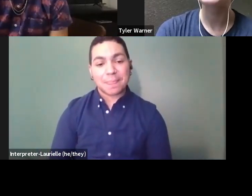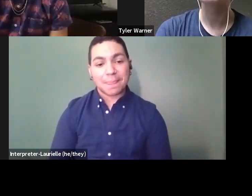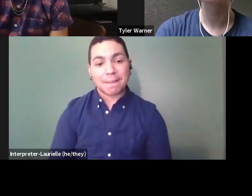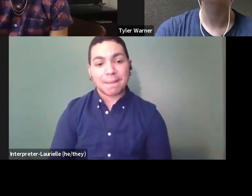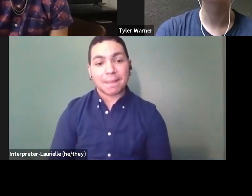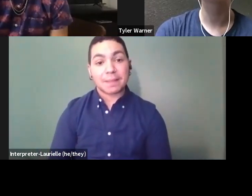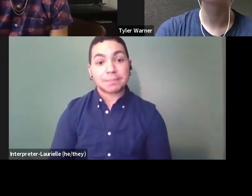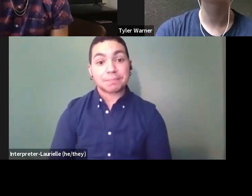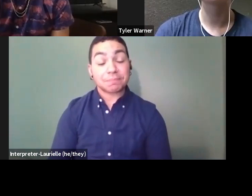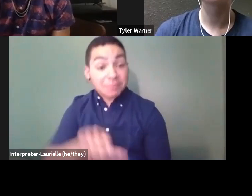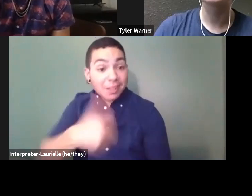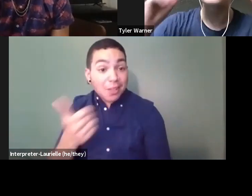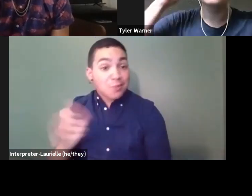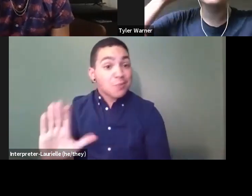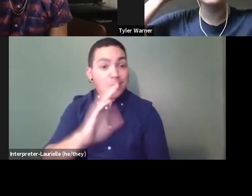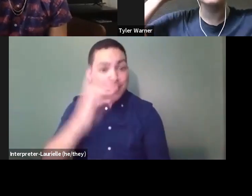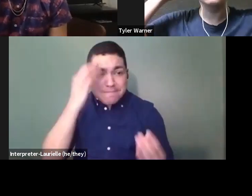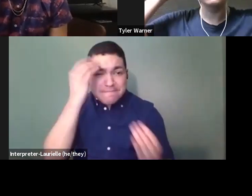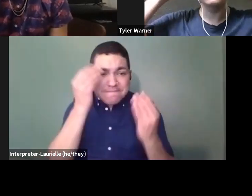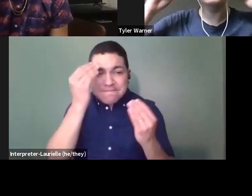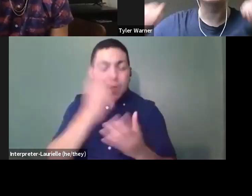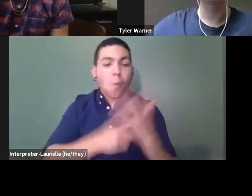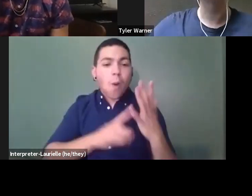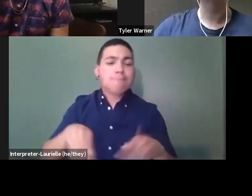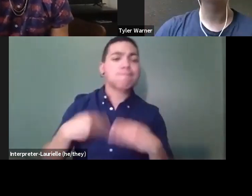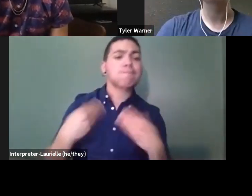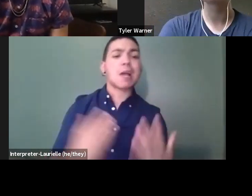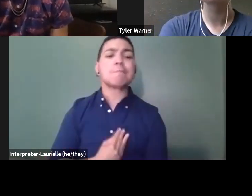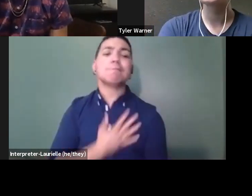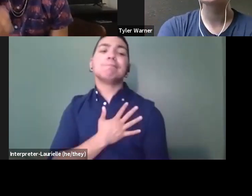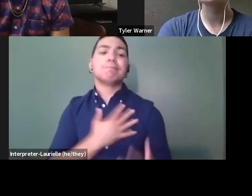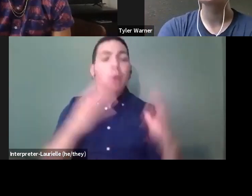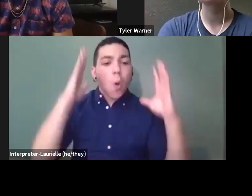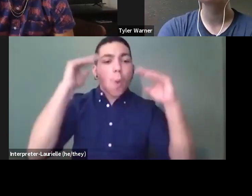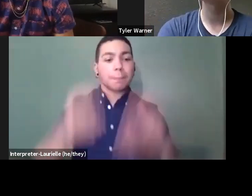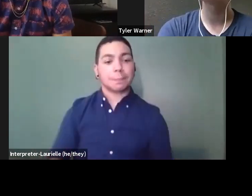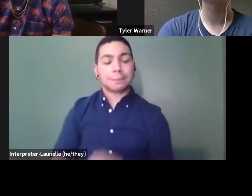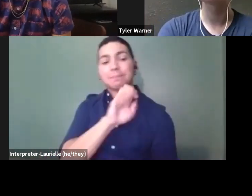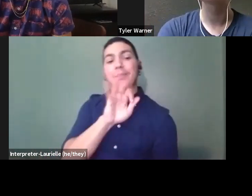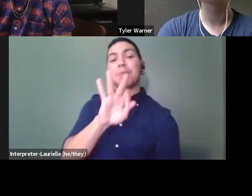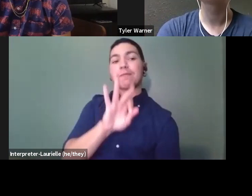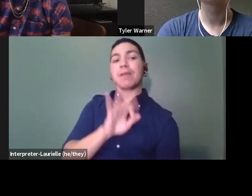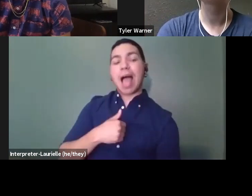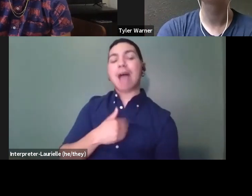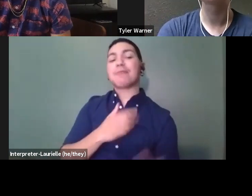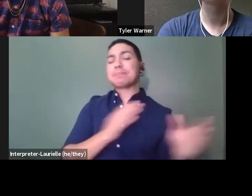have a paradigm for, and we manage to do it, you know, we build things from nothing in a brand-new way.